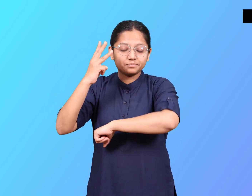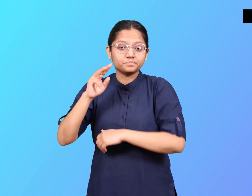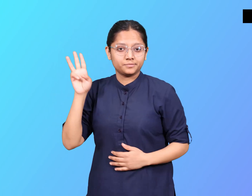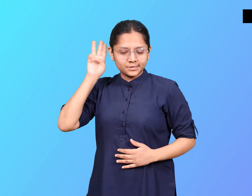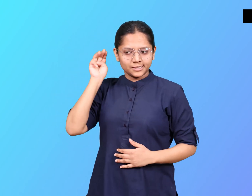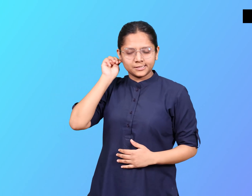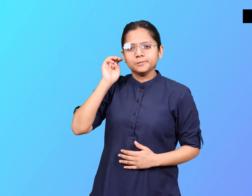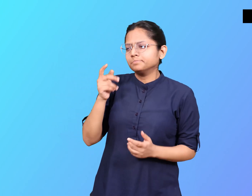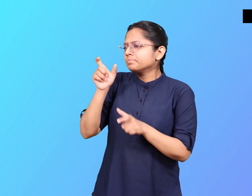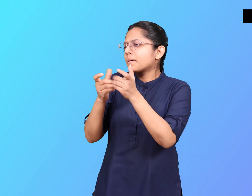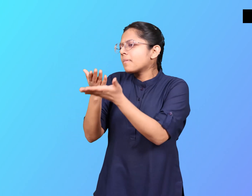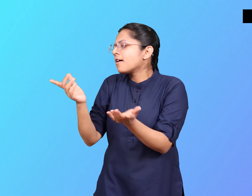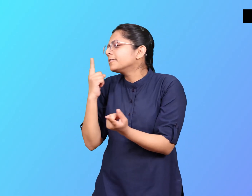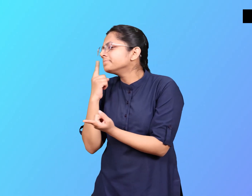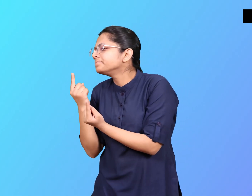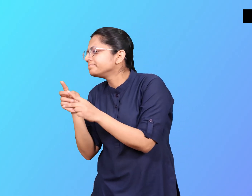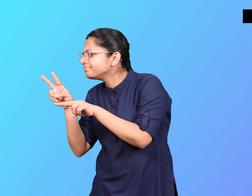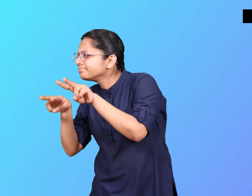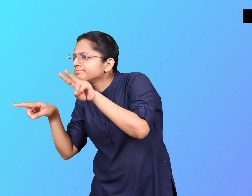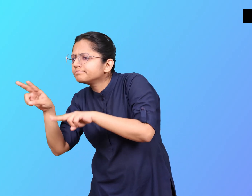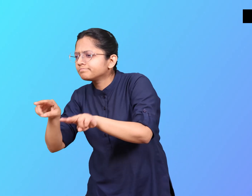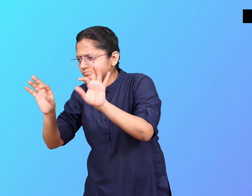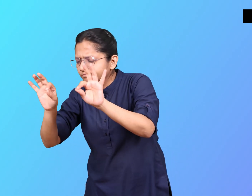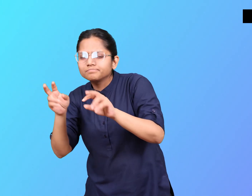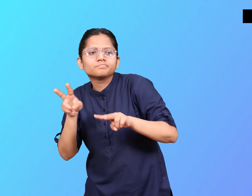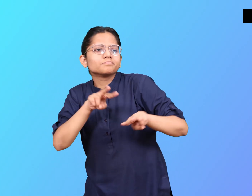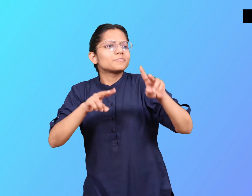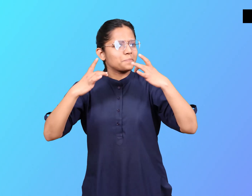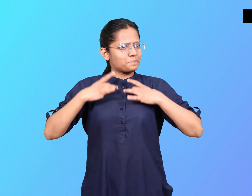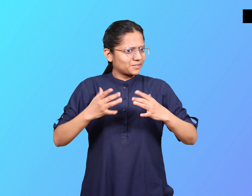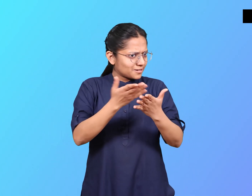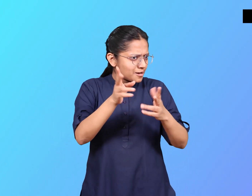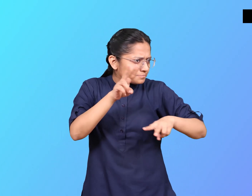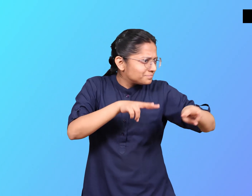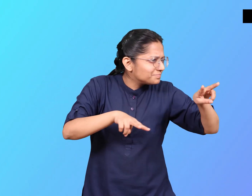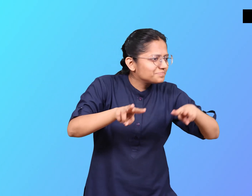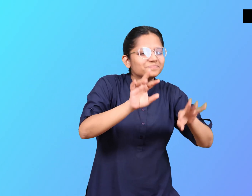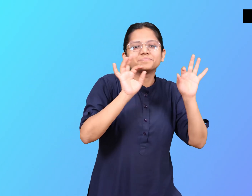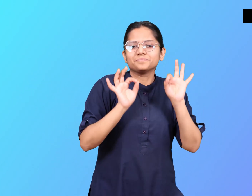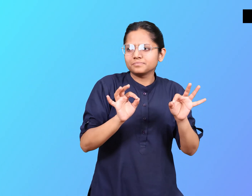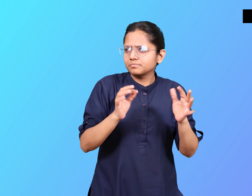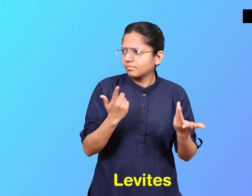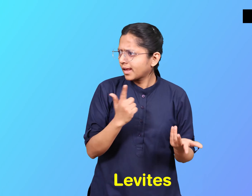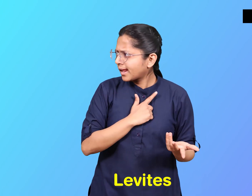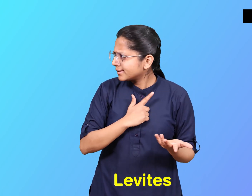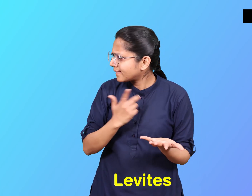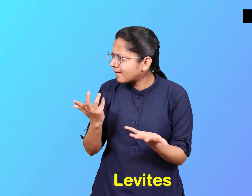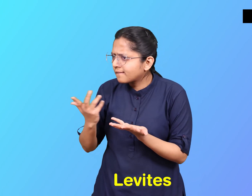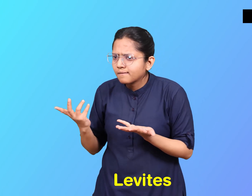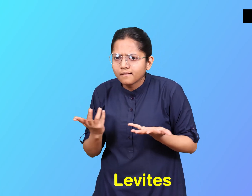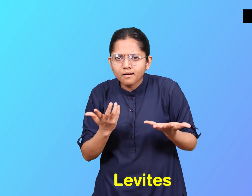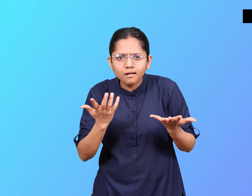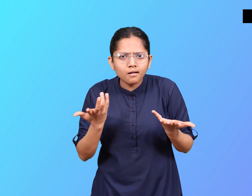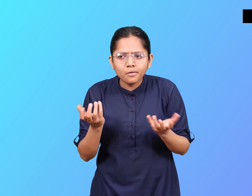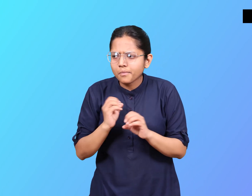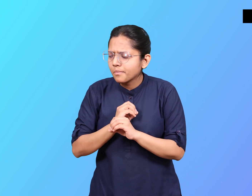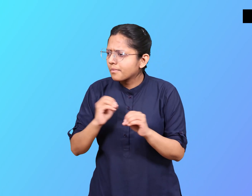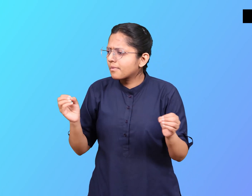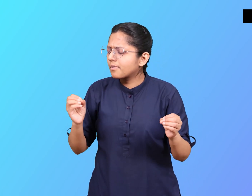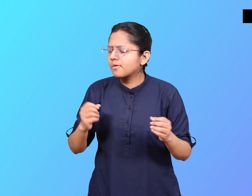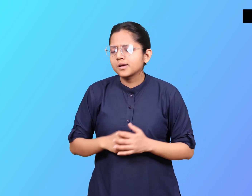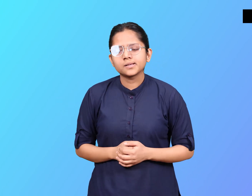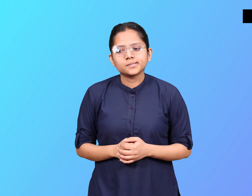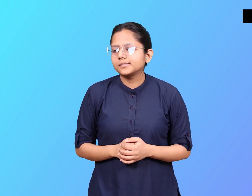I carefully looked over the priests in the group, but there were no Levites.